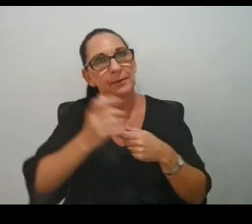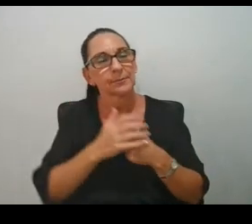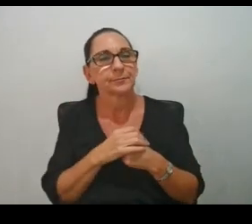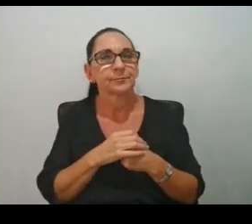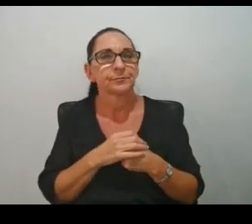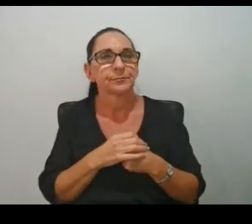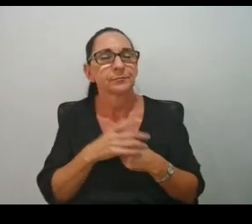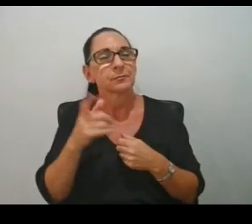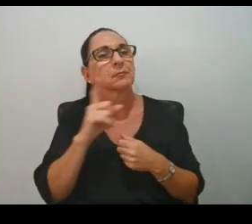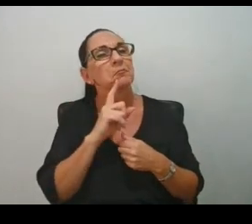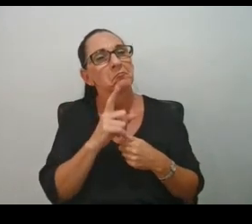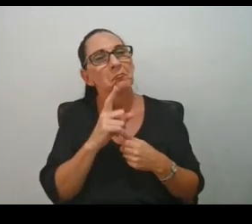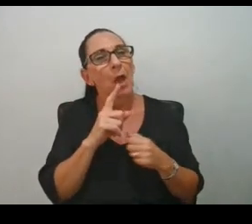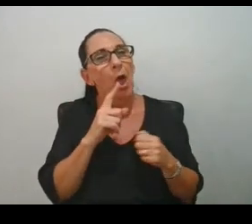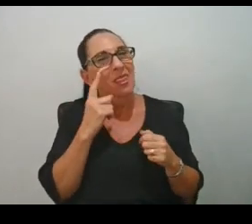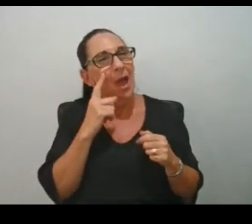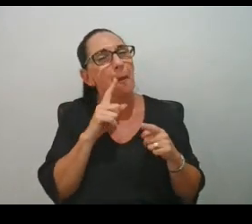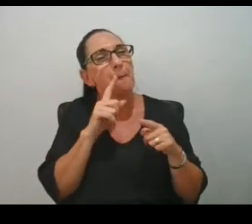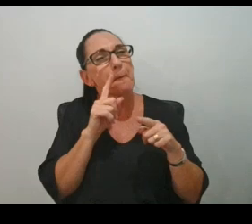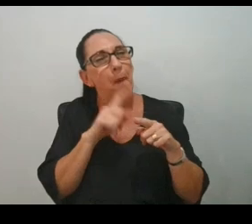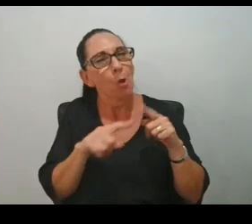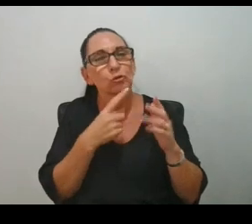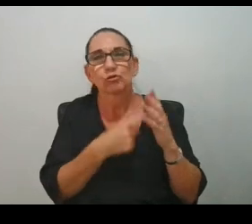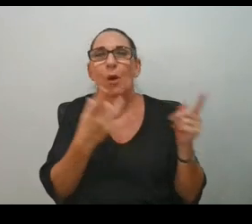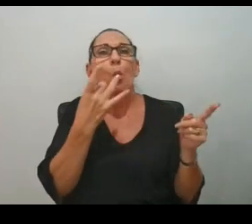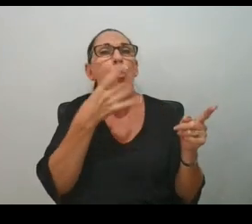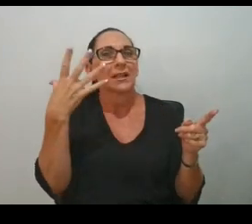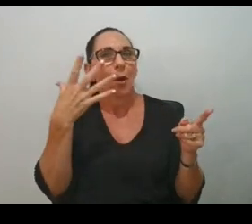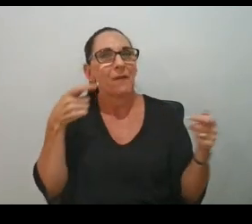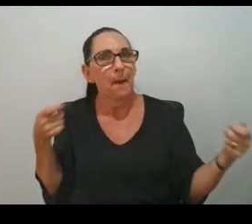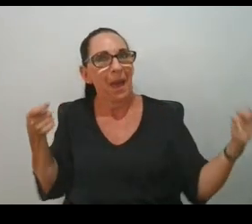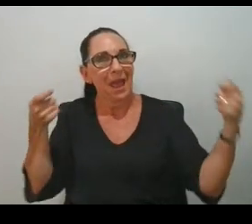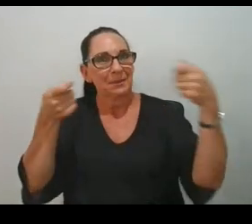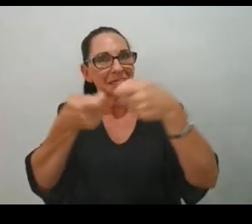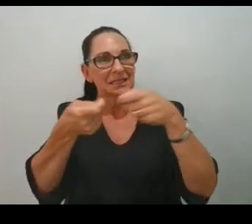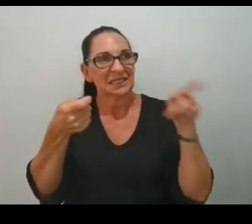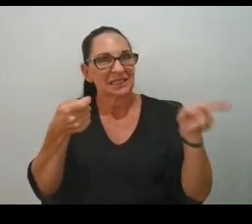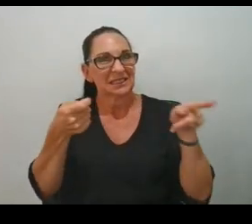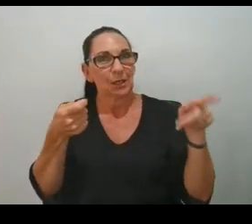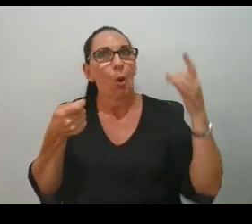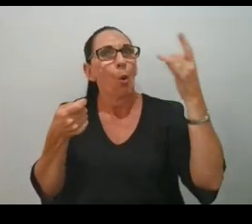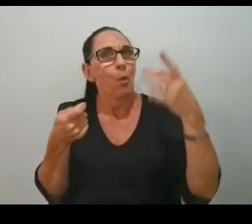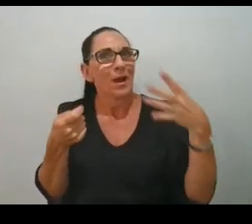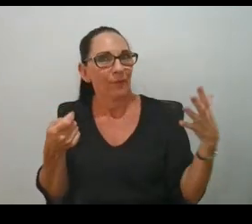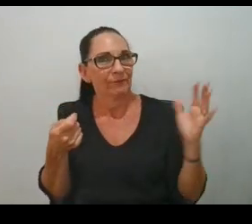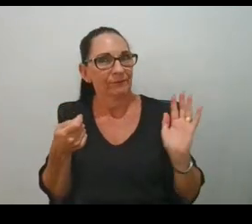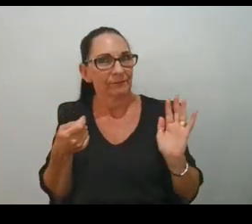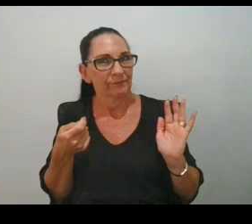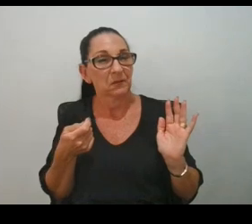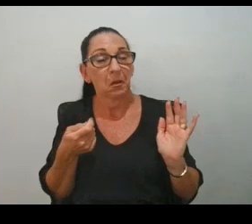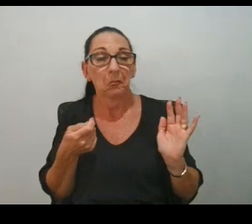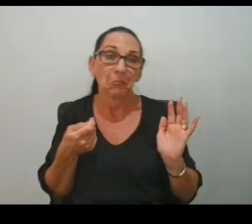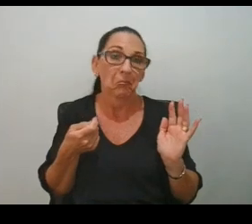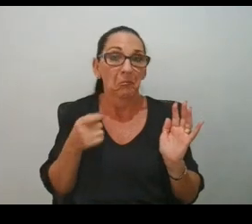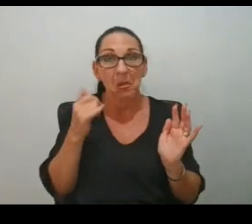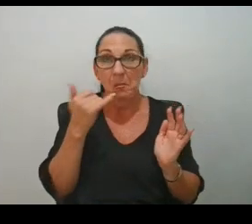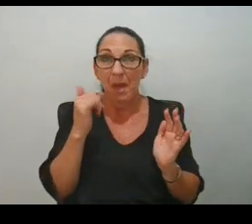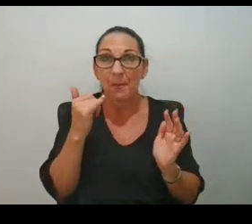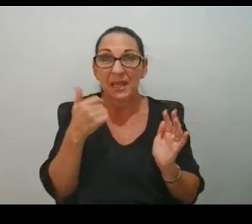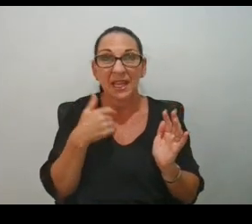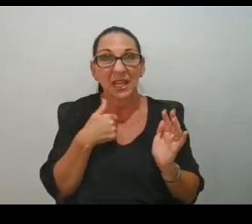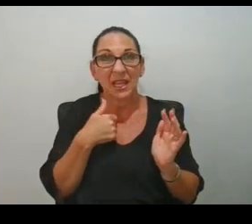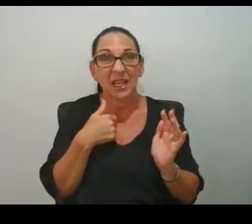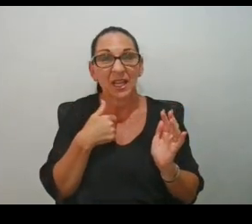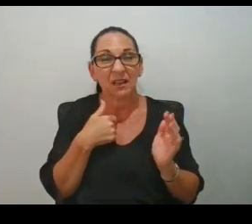the vast majority are a one-off payment um there may be a situation where we split the contribution